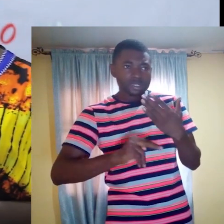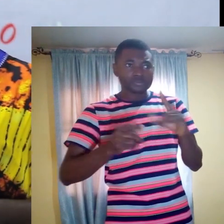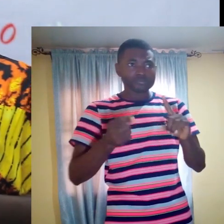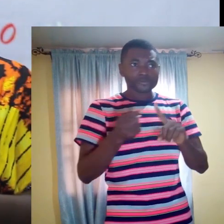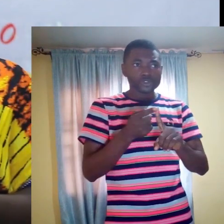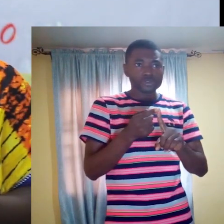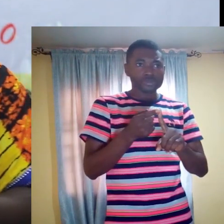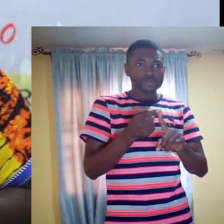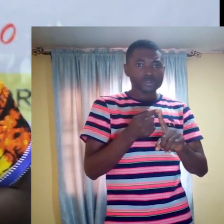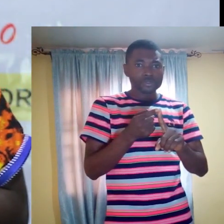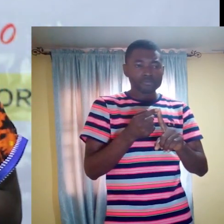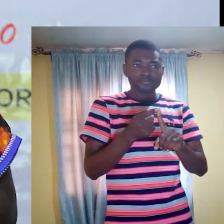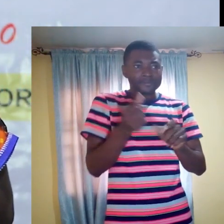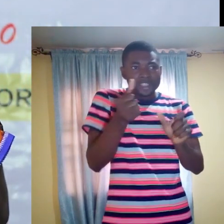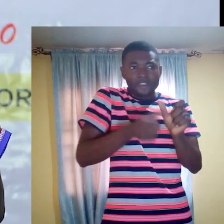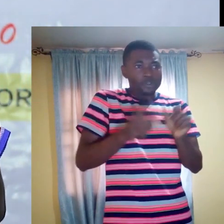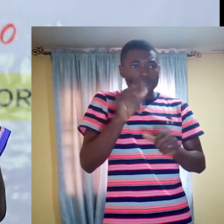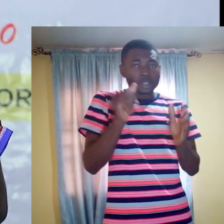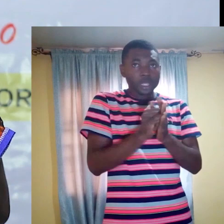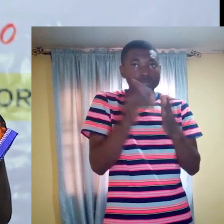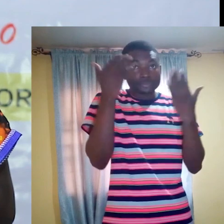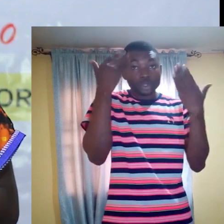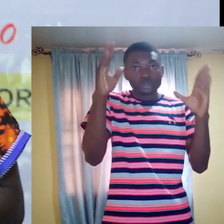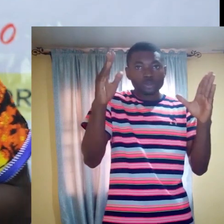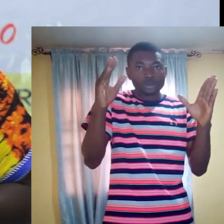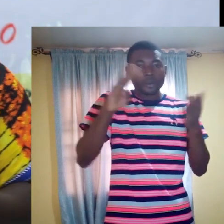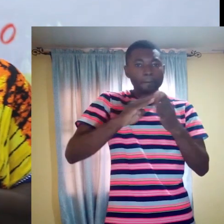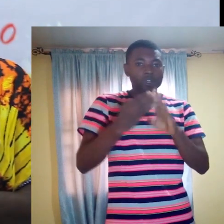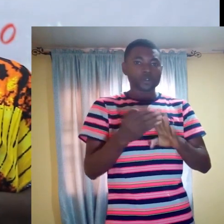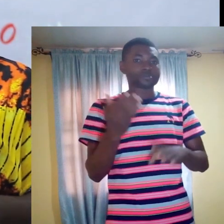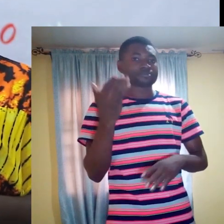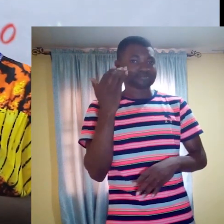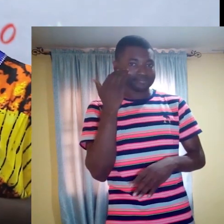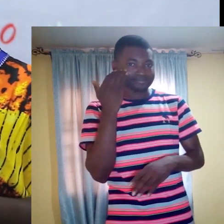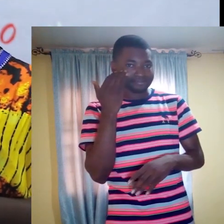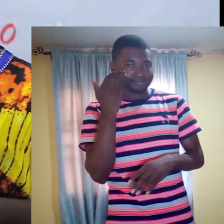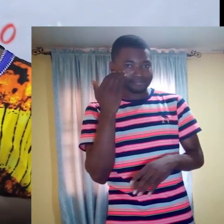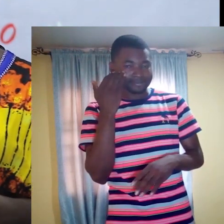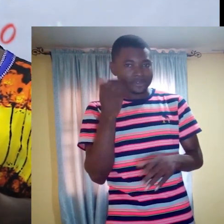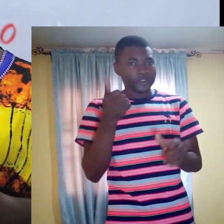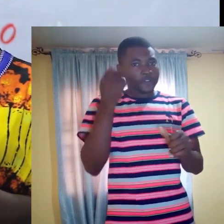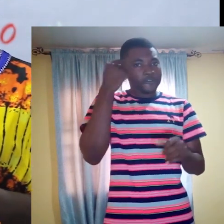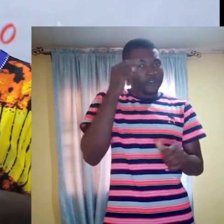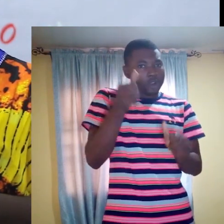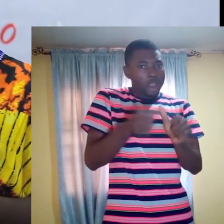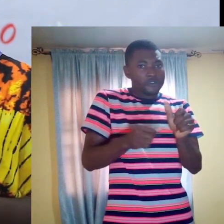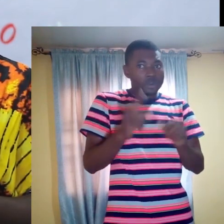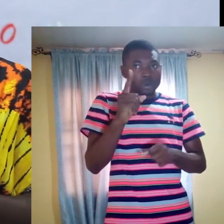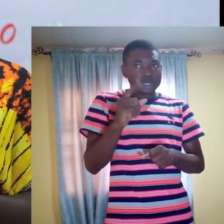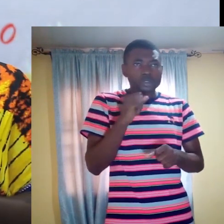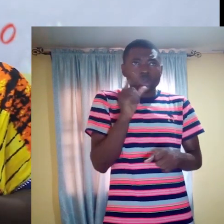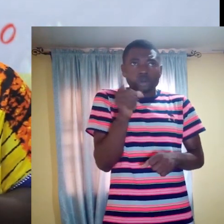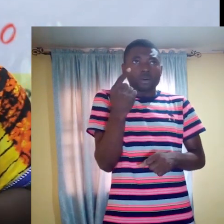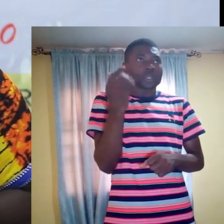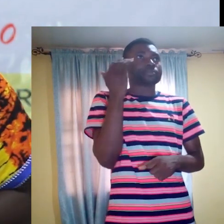And this is the reason we’re having this program today – continue to create that needed awareness until everyone who is unaware becomes aware; until everyone is not just